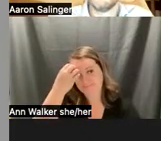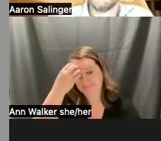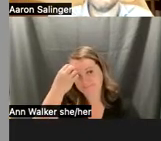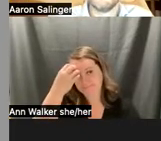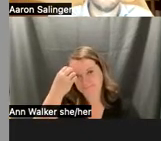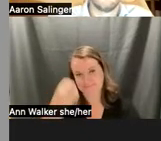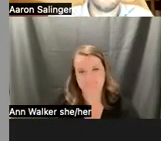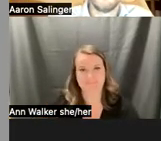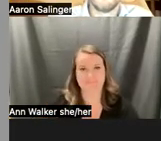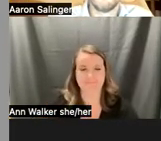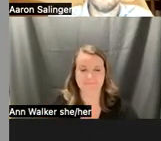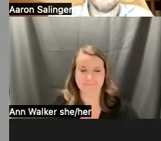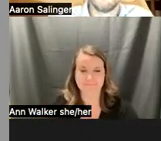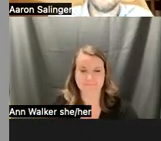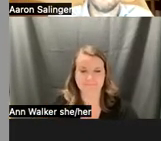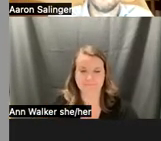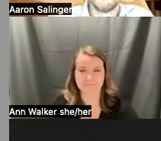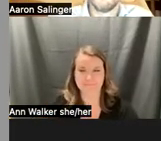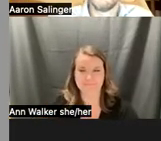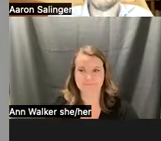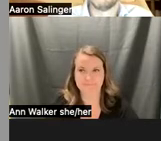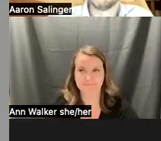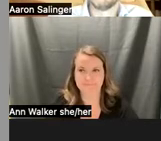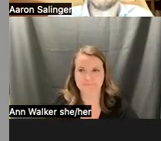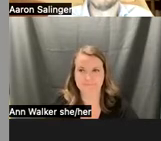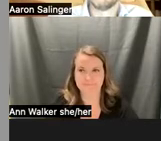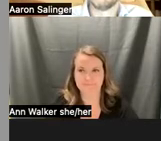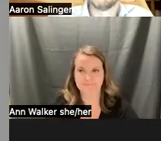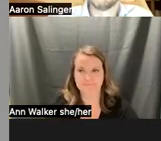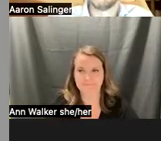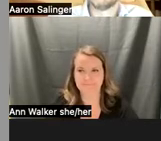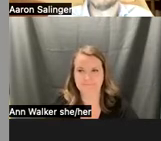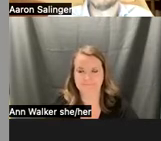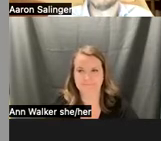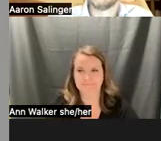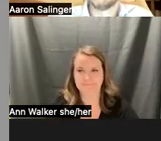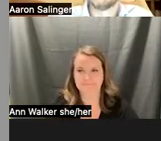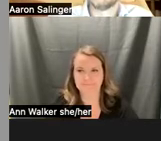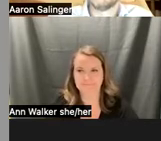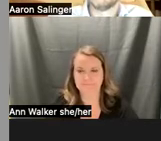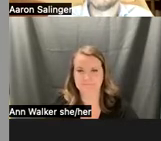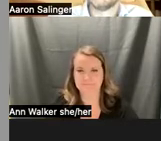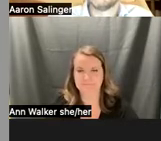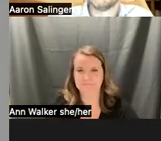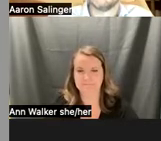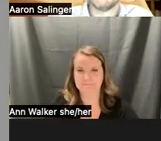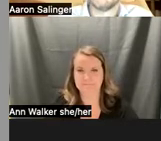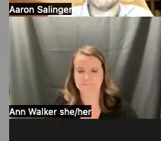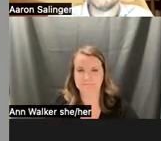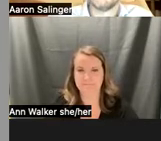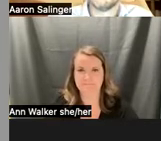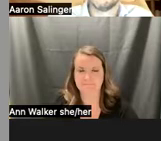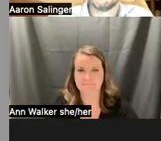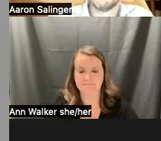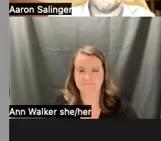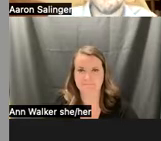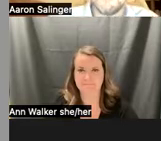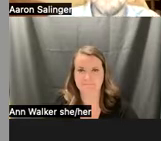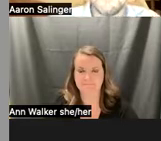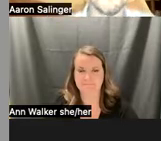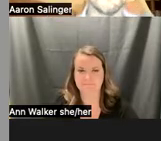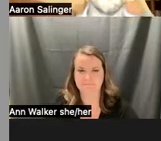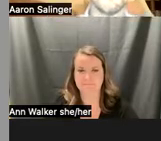20:07:32 So yeah. on the previous, on dinner setting, there was just one blue glass line.